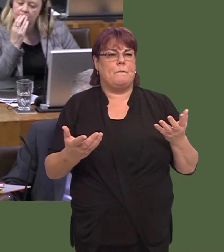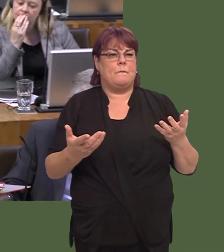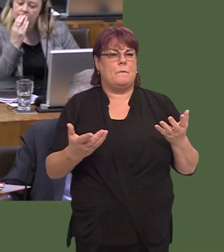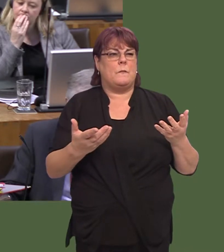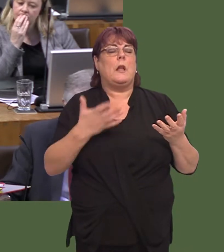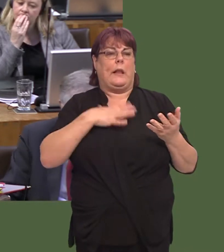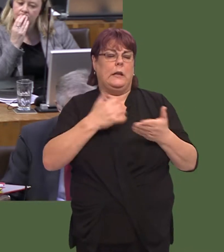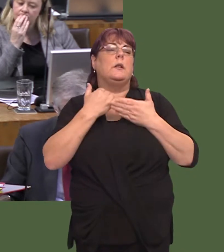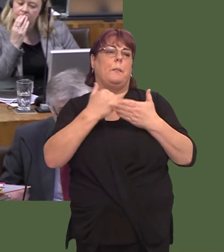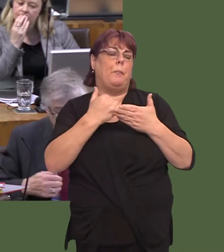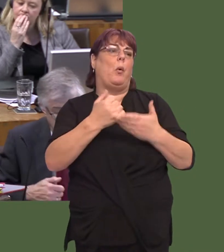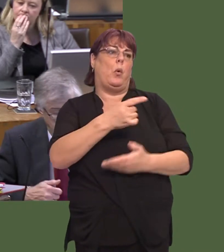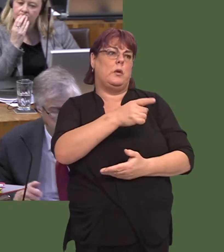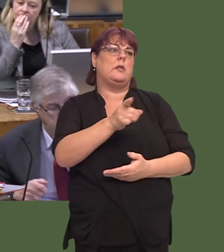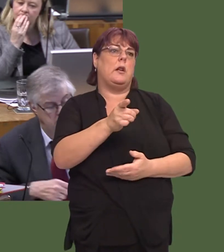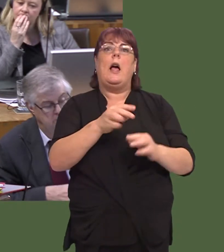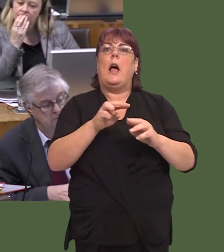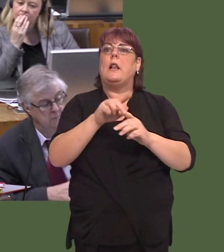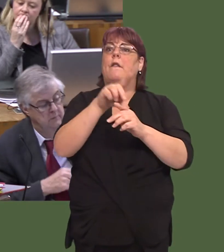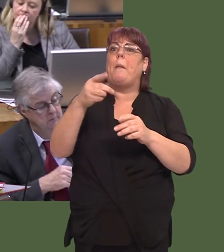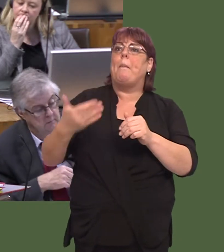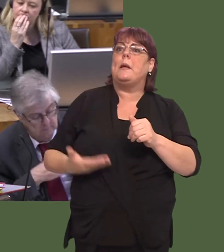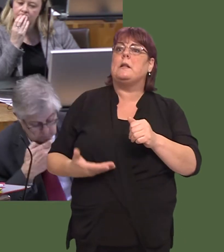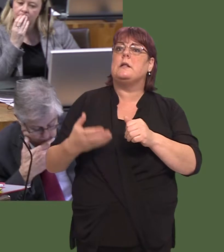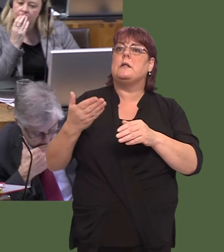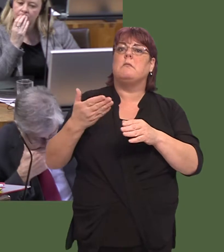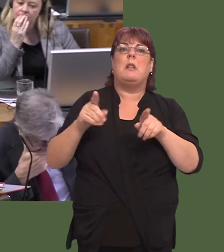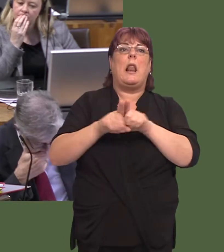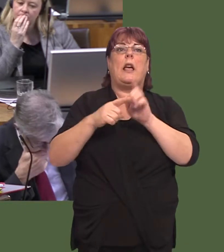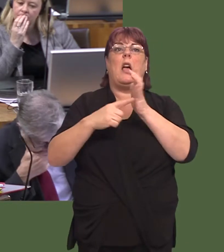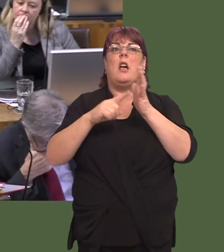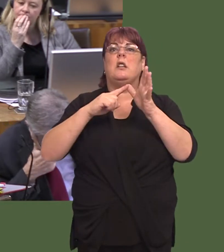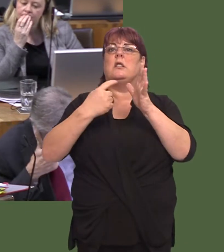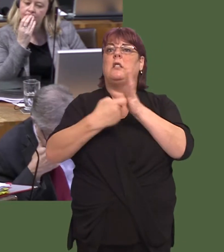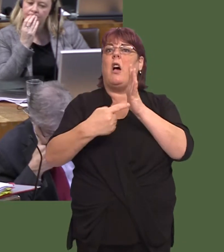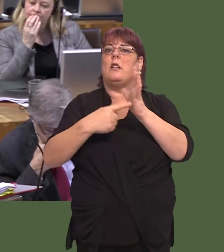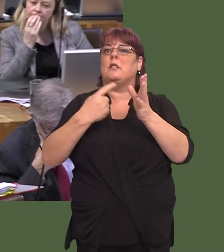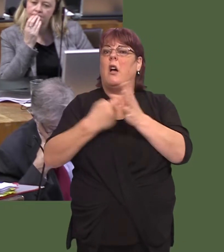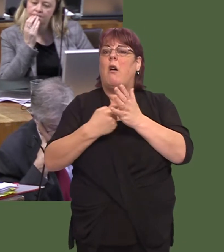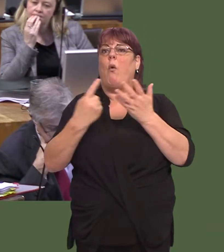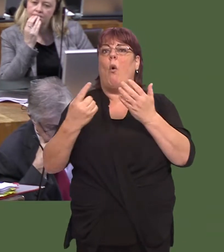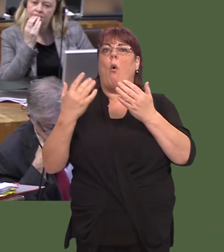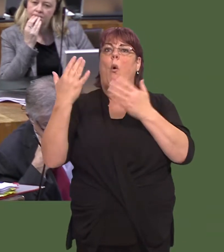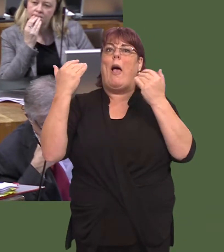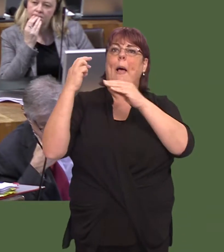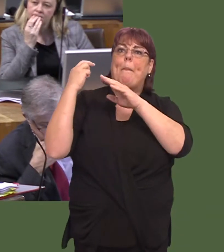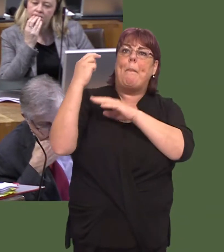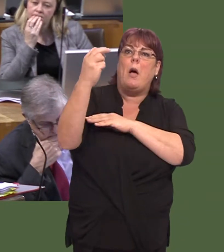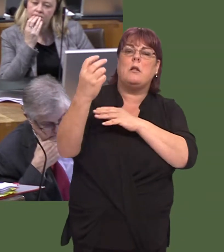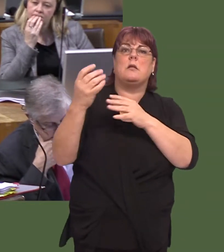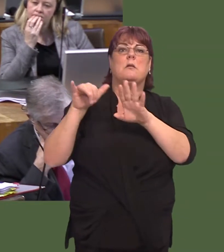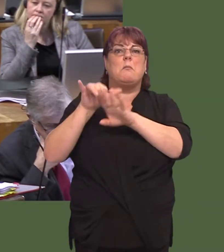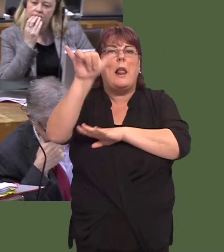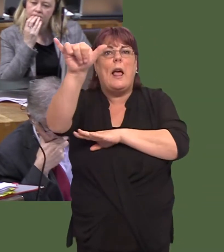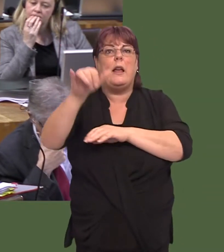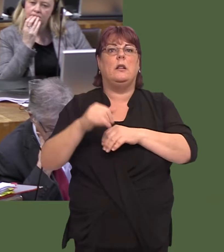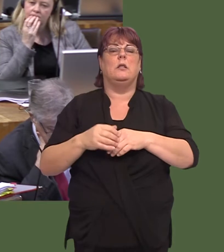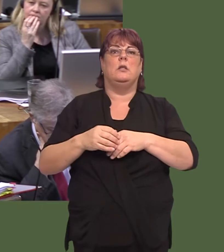that employ thousands of people in Wales, such as Tata, GE, Airbus, EADS, and so on,